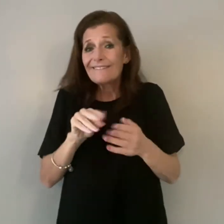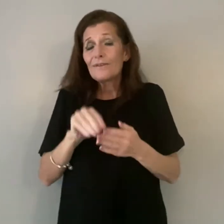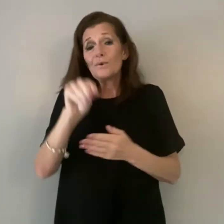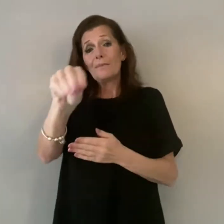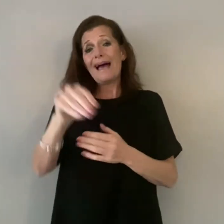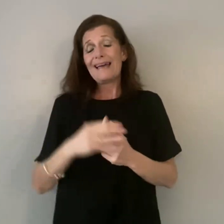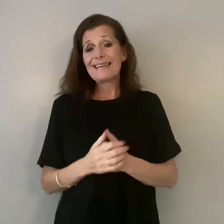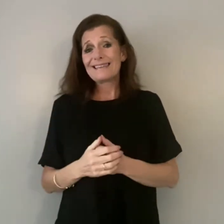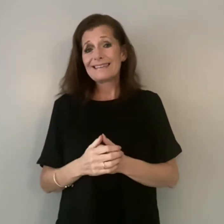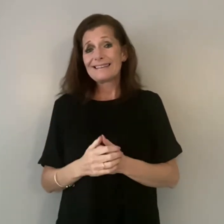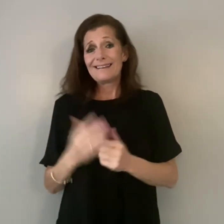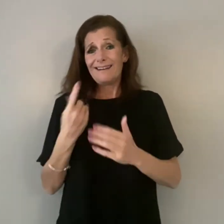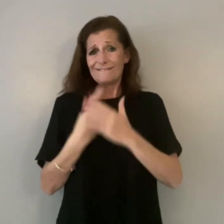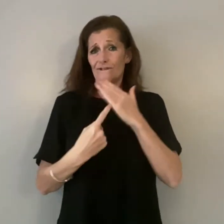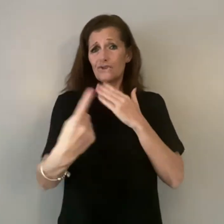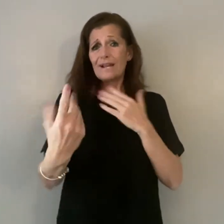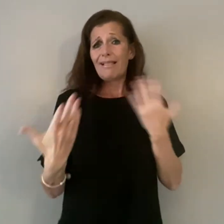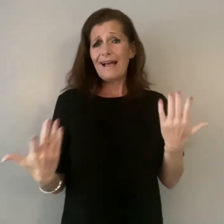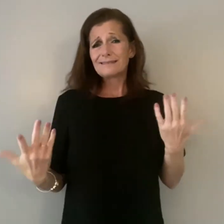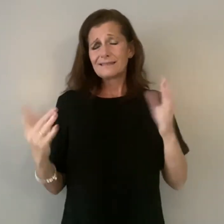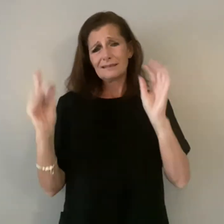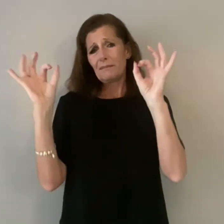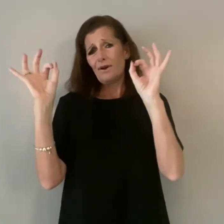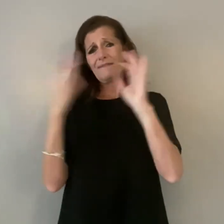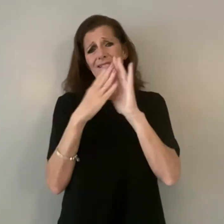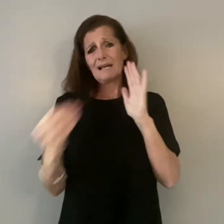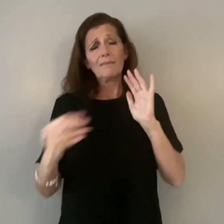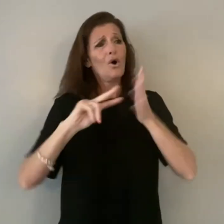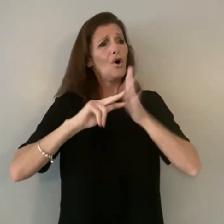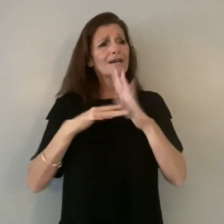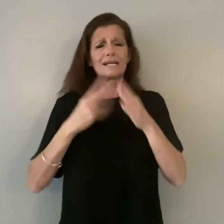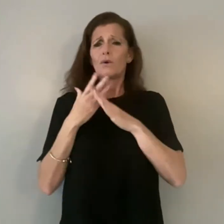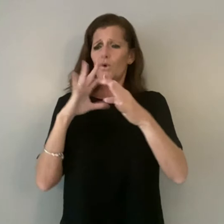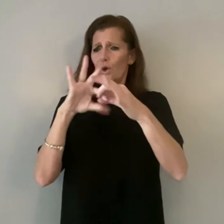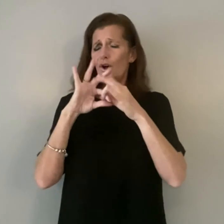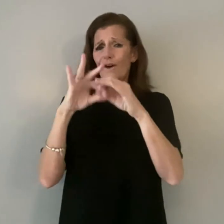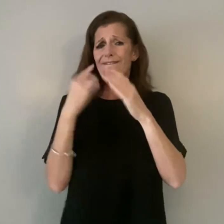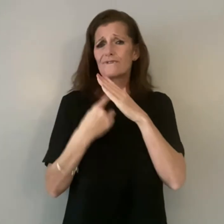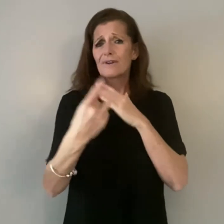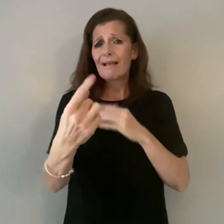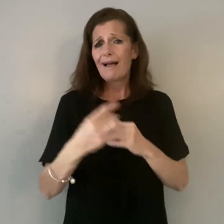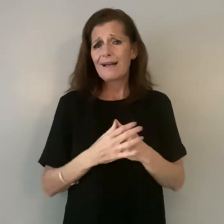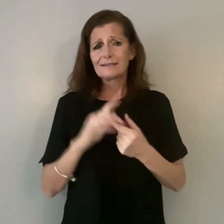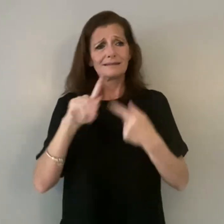if you recommend them freelances, classic case in point, a lot of organizations work with freelances,